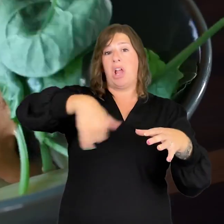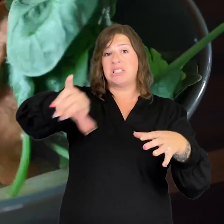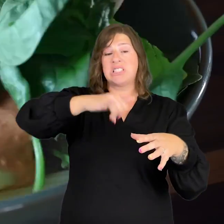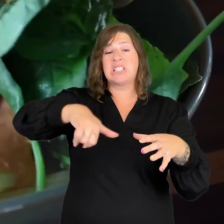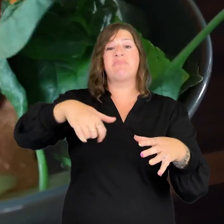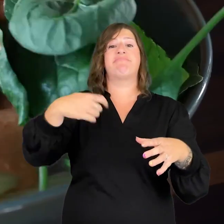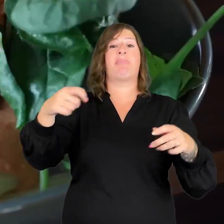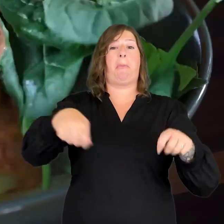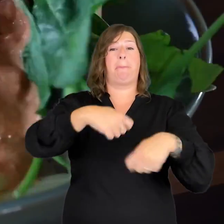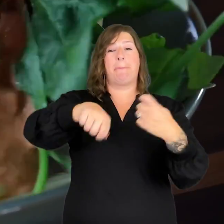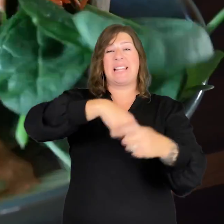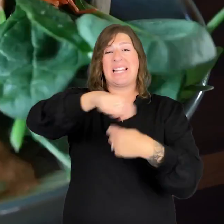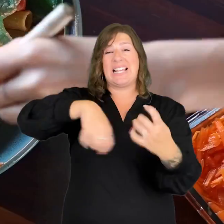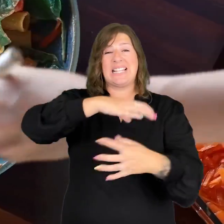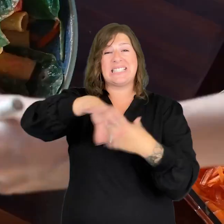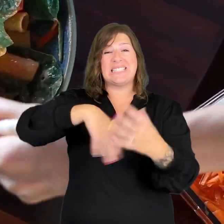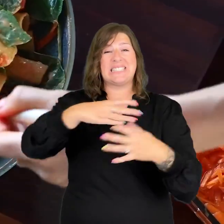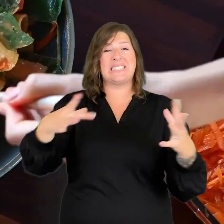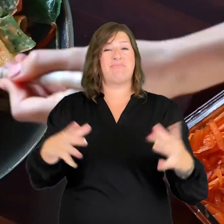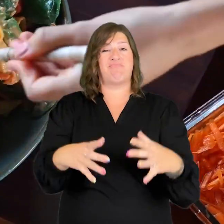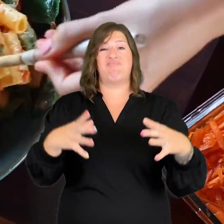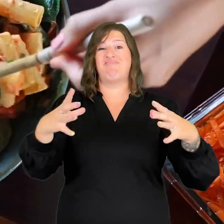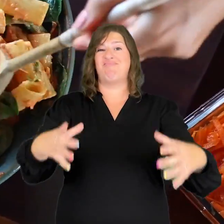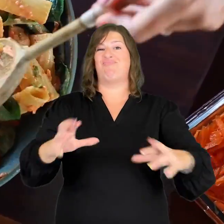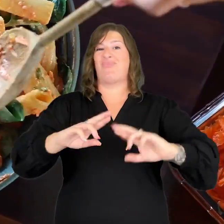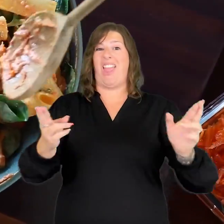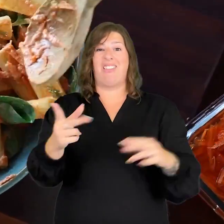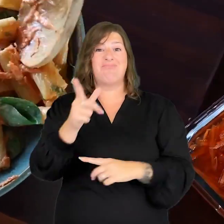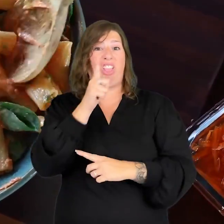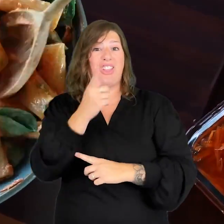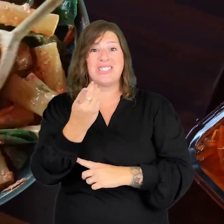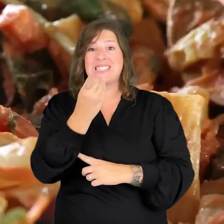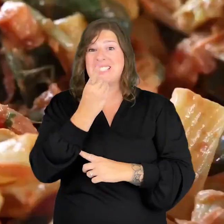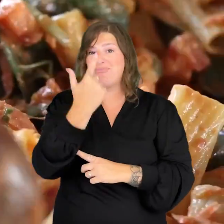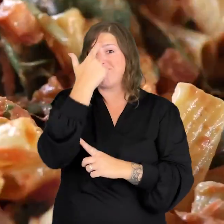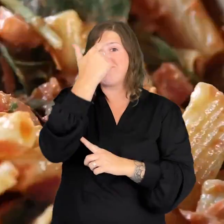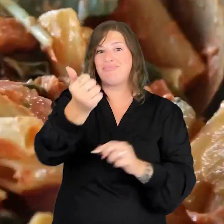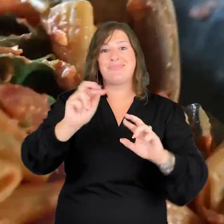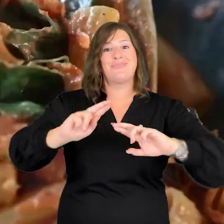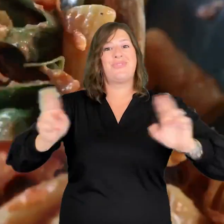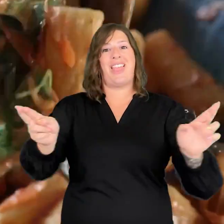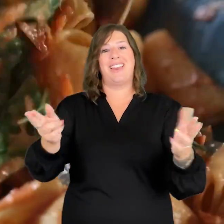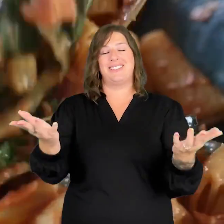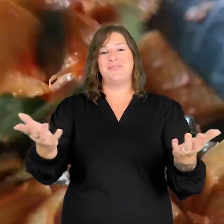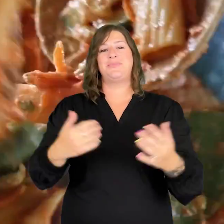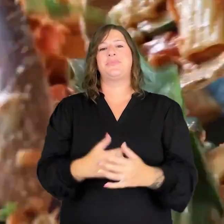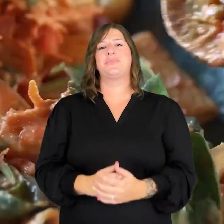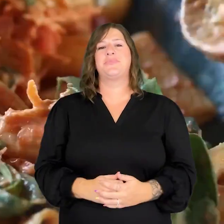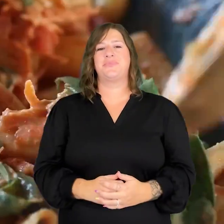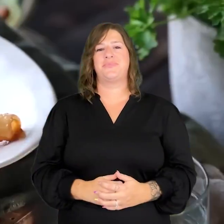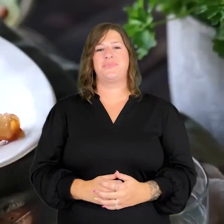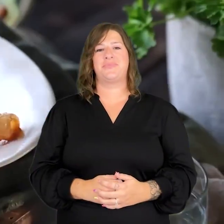of the dressing to the bowl, and then stir it all together. And this lunch or dinner is ready.